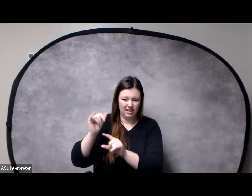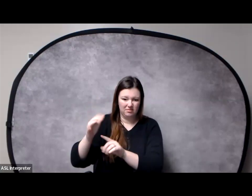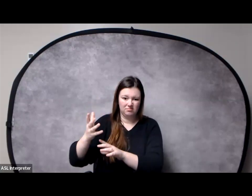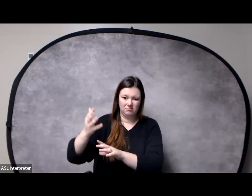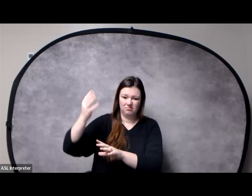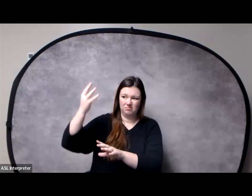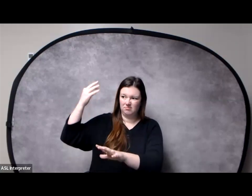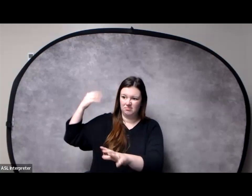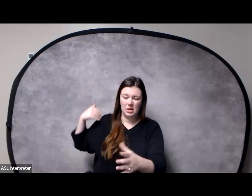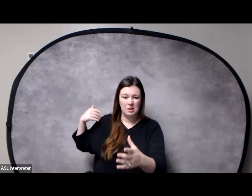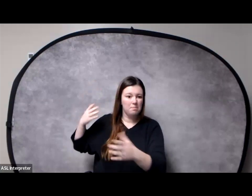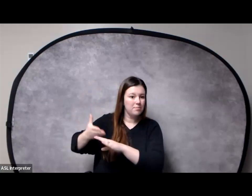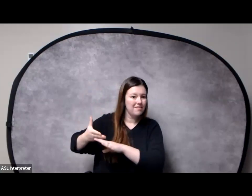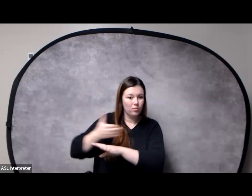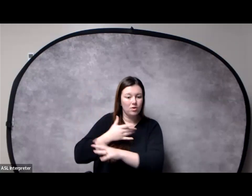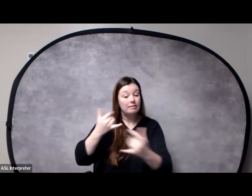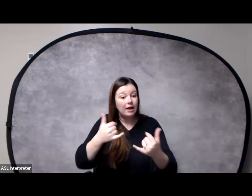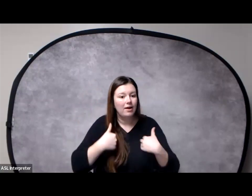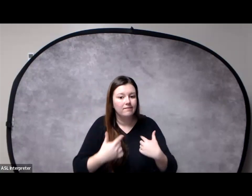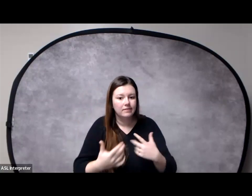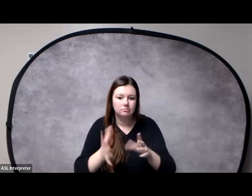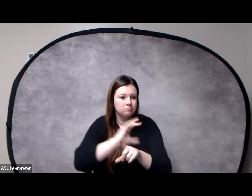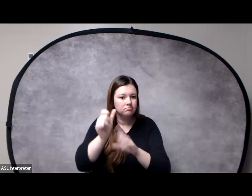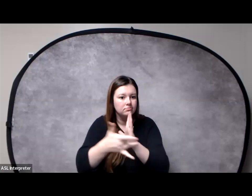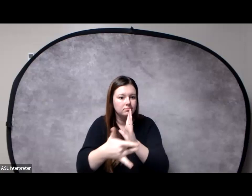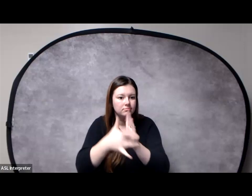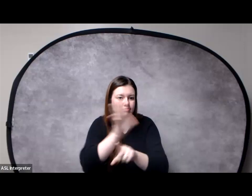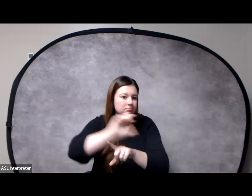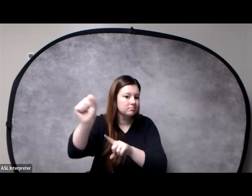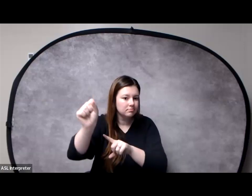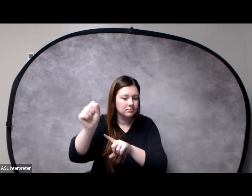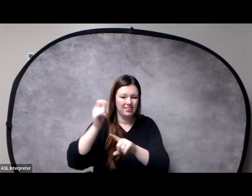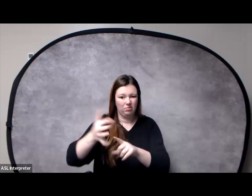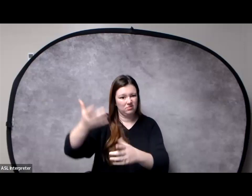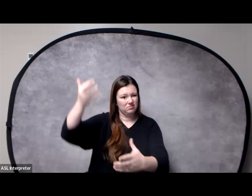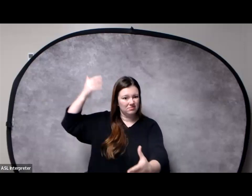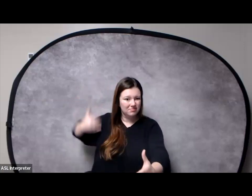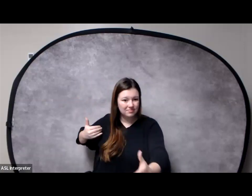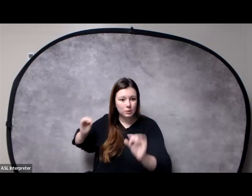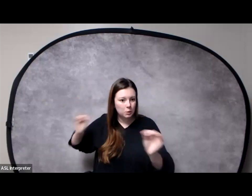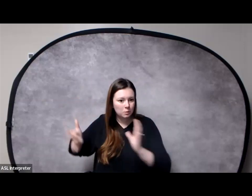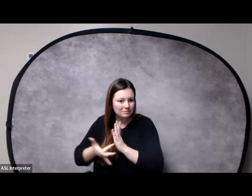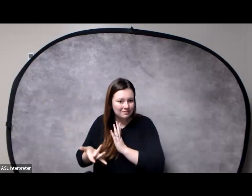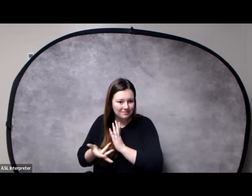existed. So we really need to get into this space and start regulating it.